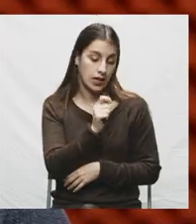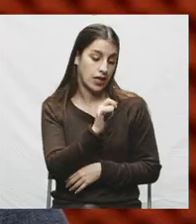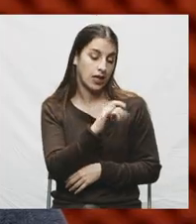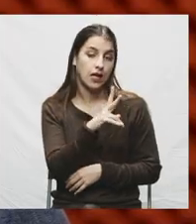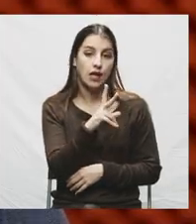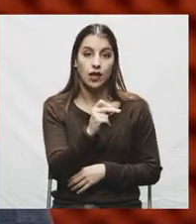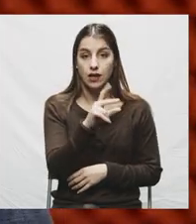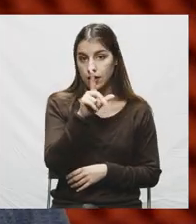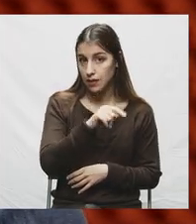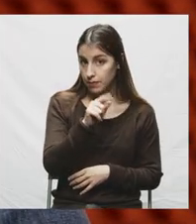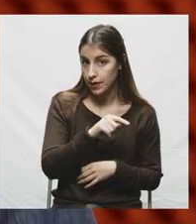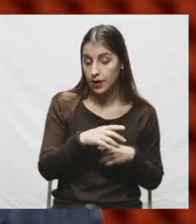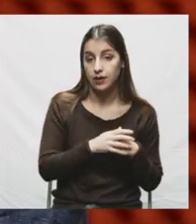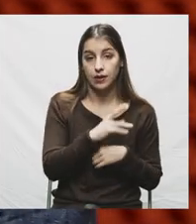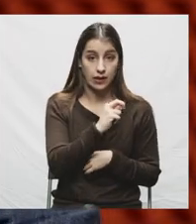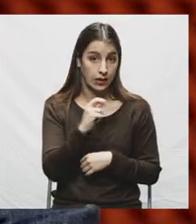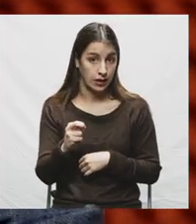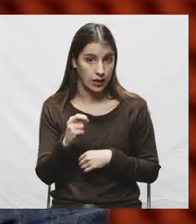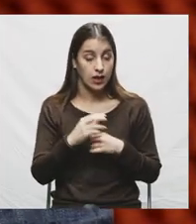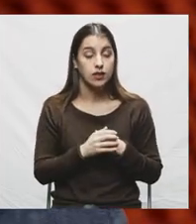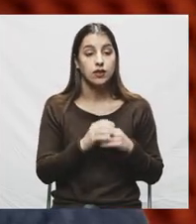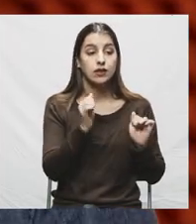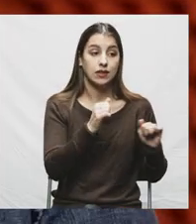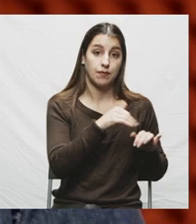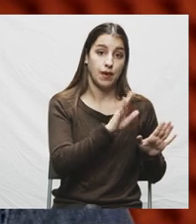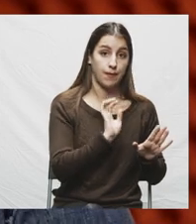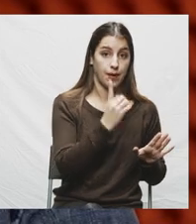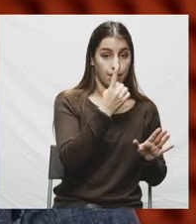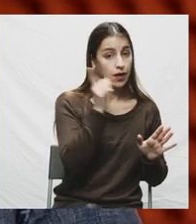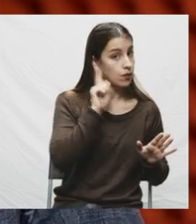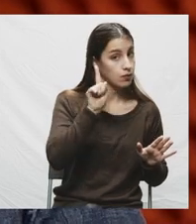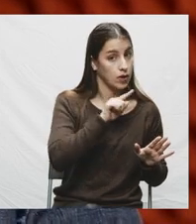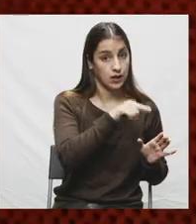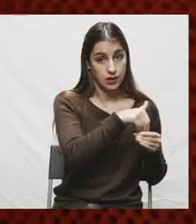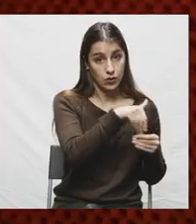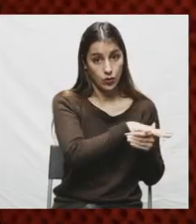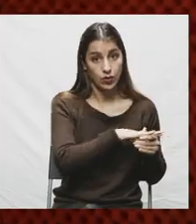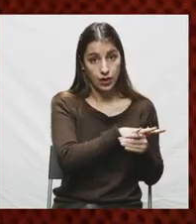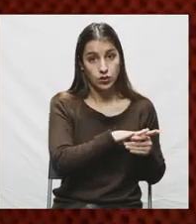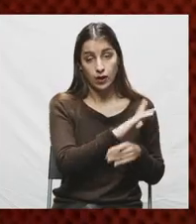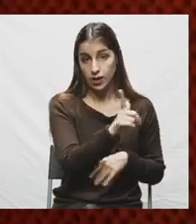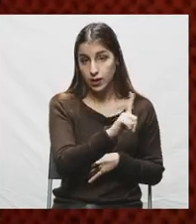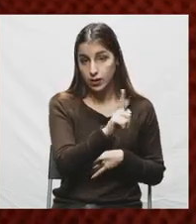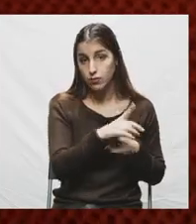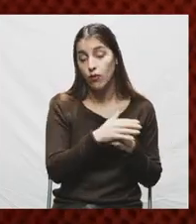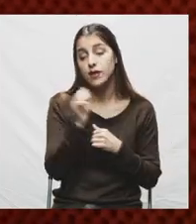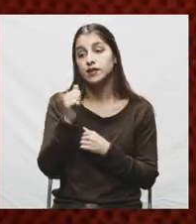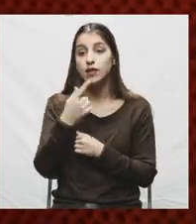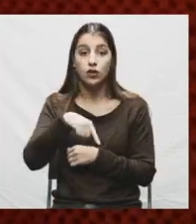Yes, EIRA was also a space, it was EIRA 33. — Yes, exactly. It was crucial within that context, in Lisbon. — And we also did other things.